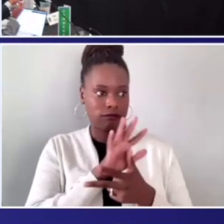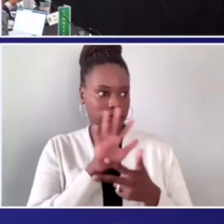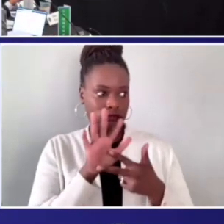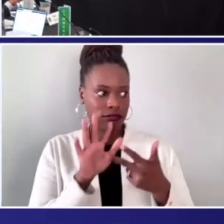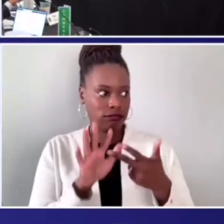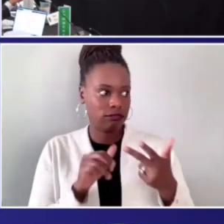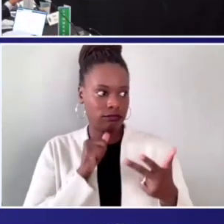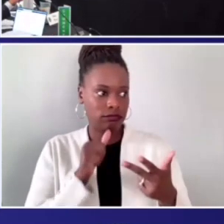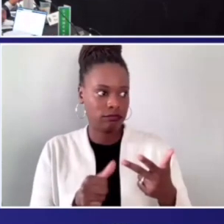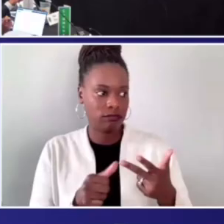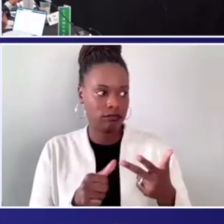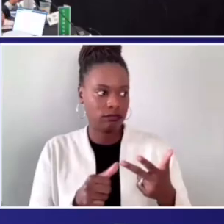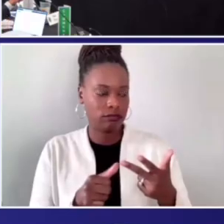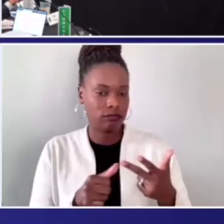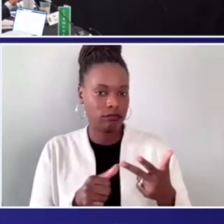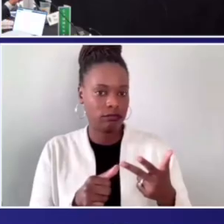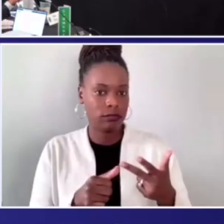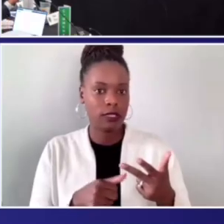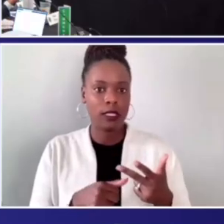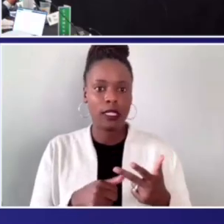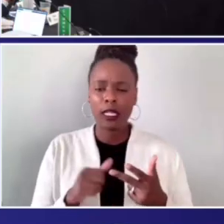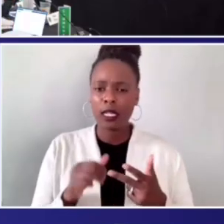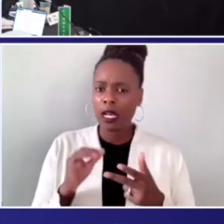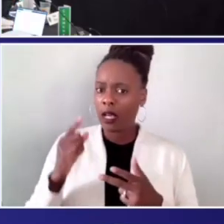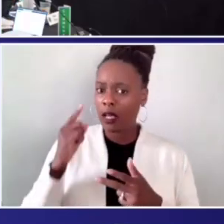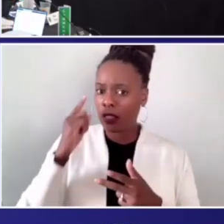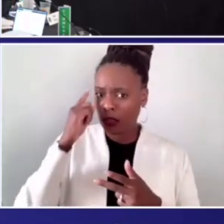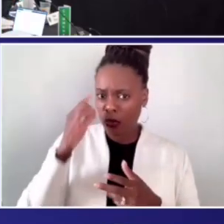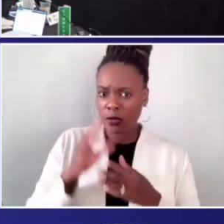Did you not say you borrowed before July 1,